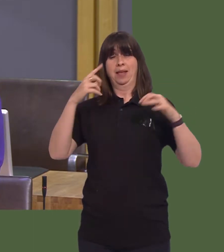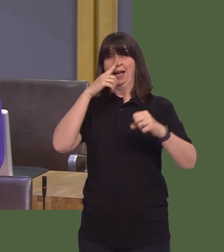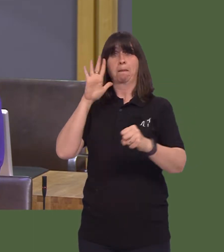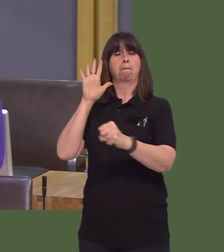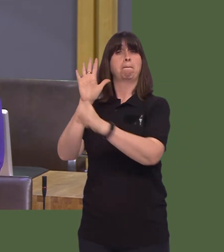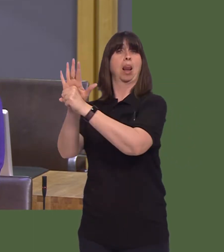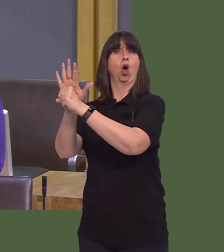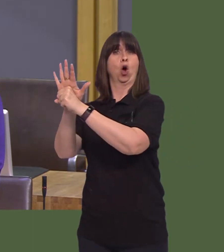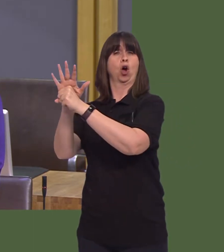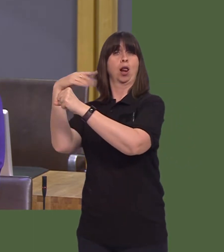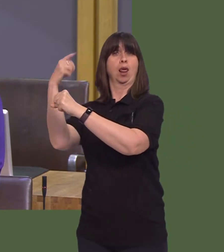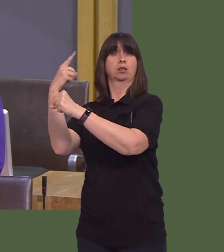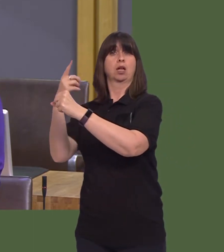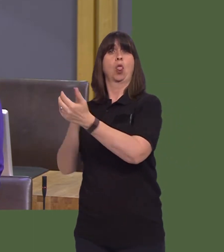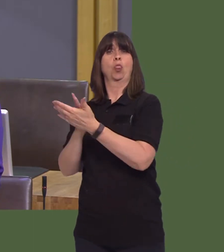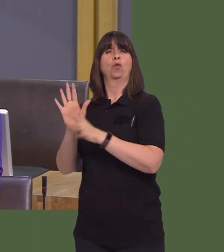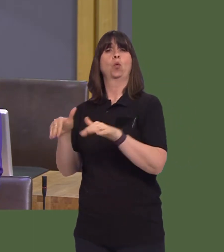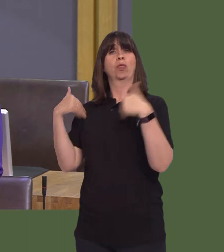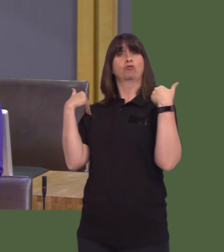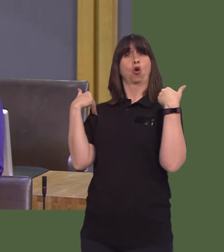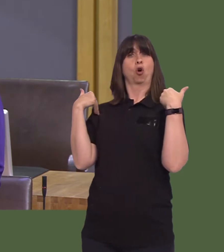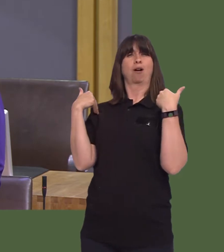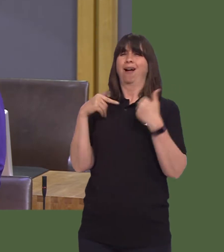consent is, and I quote, 'misleading'.